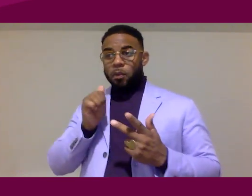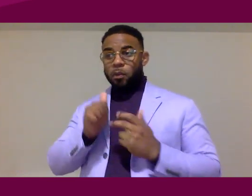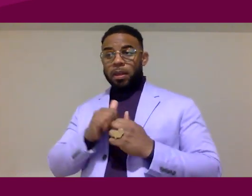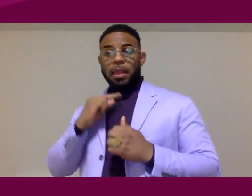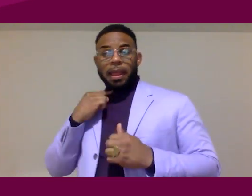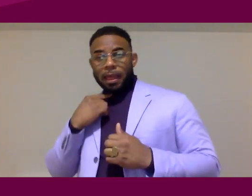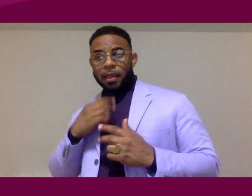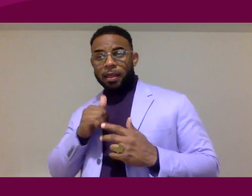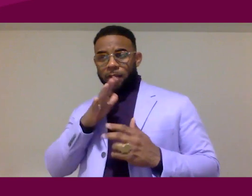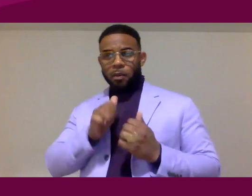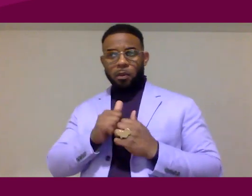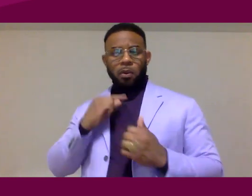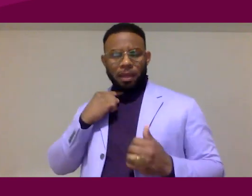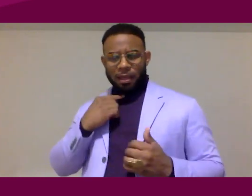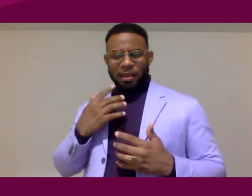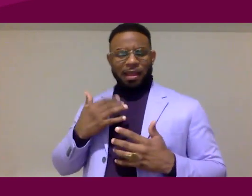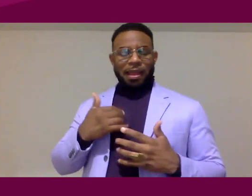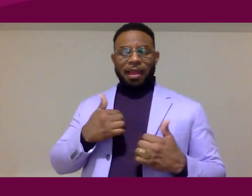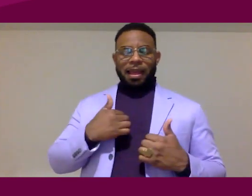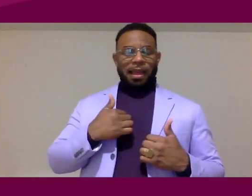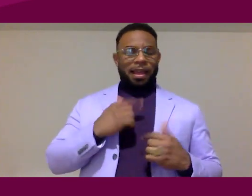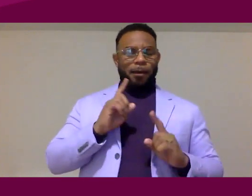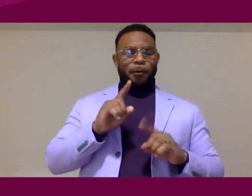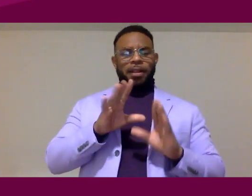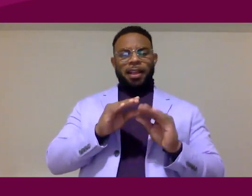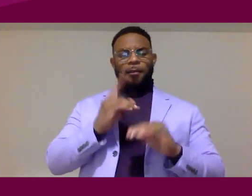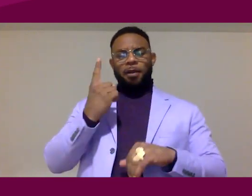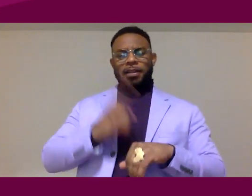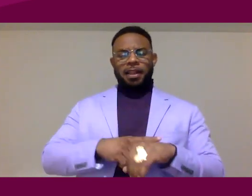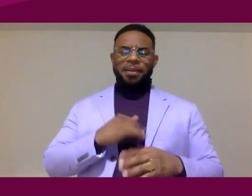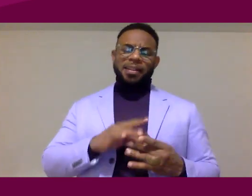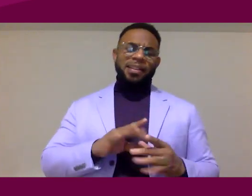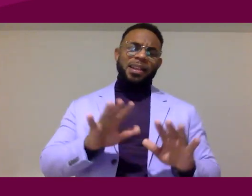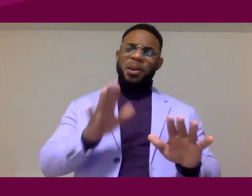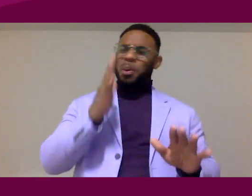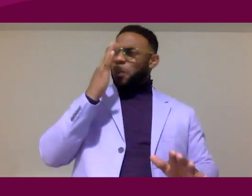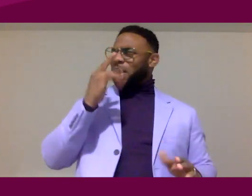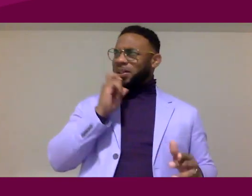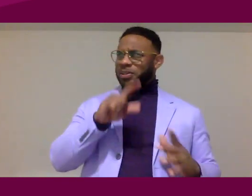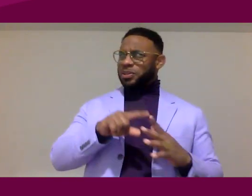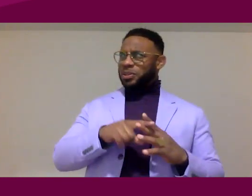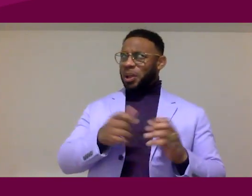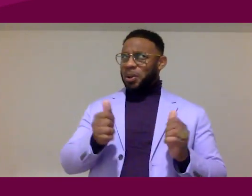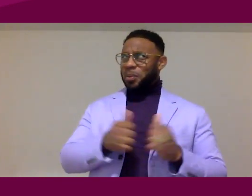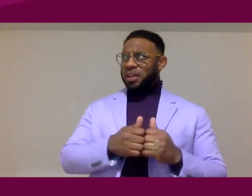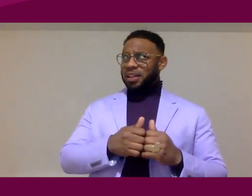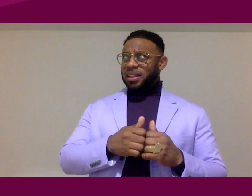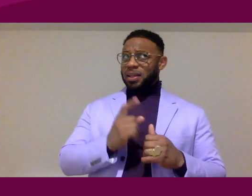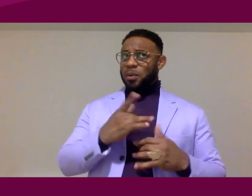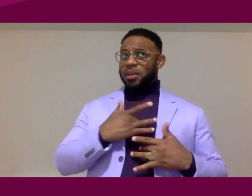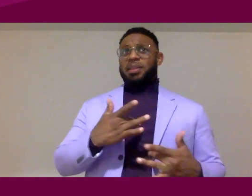And I was at a conference once and I said, "Well, why don't you start with atypical speech?